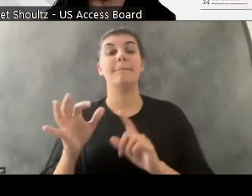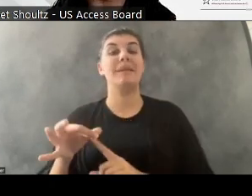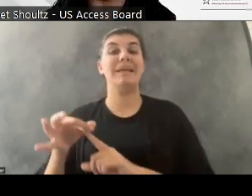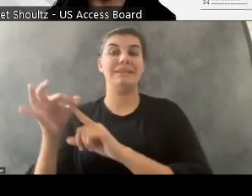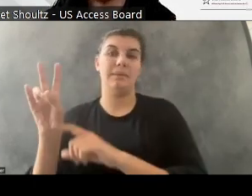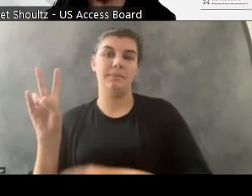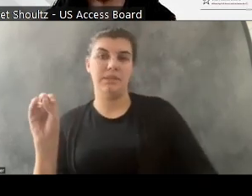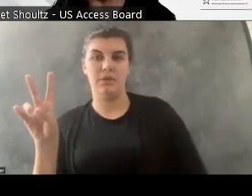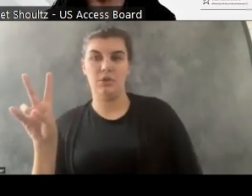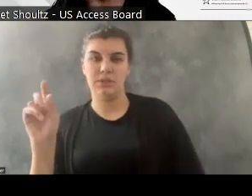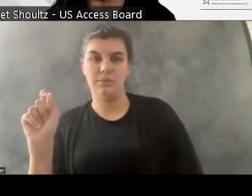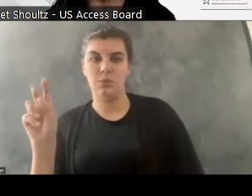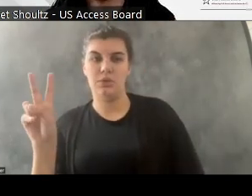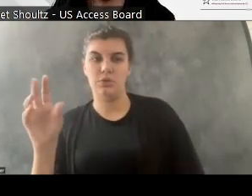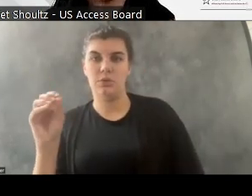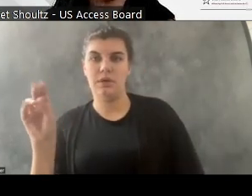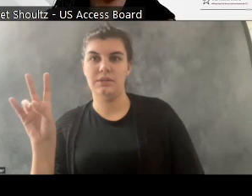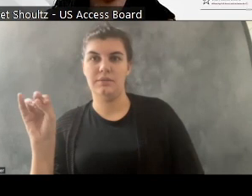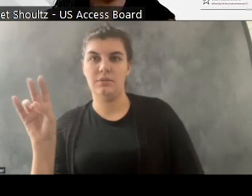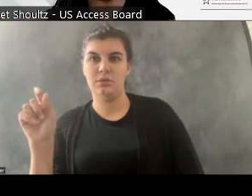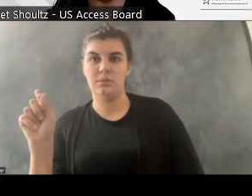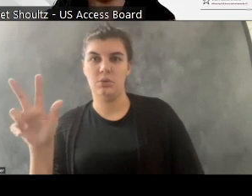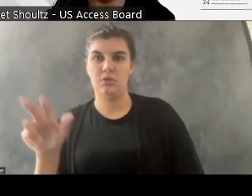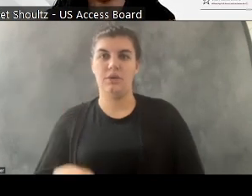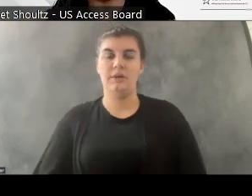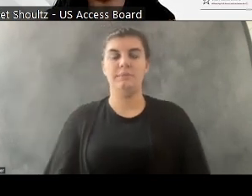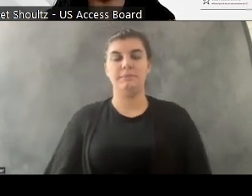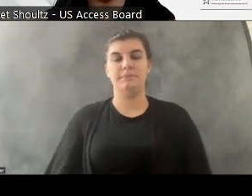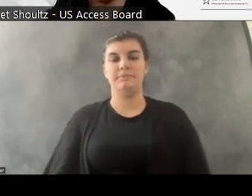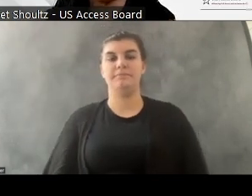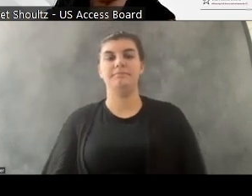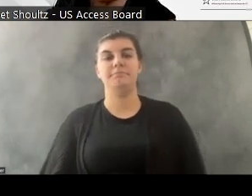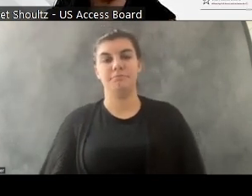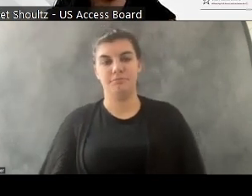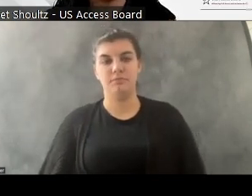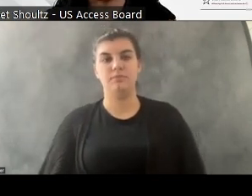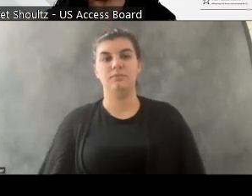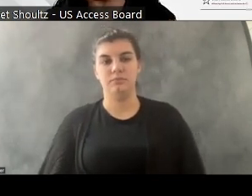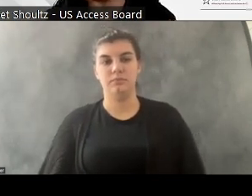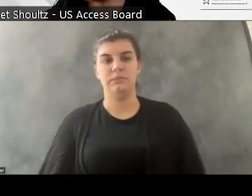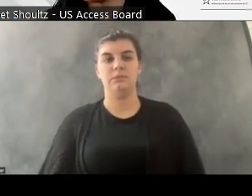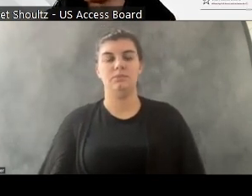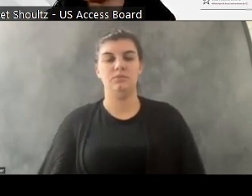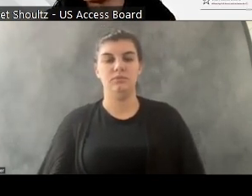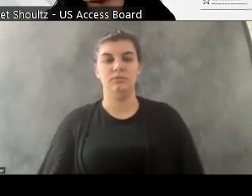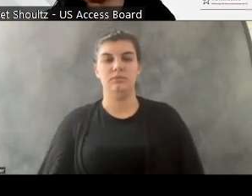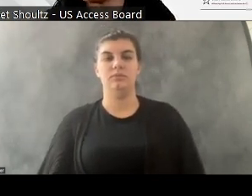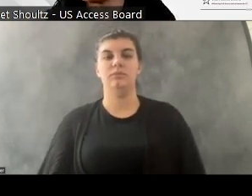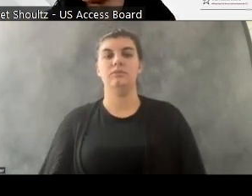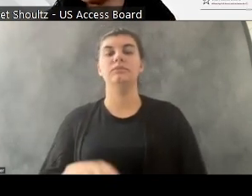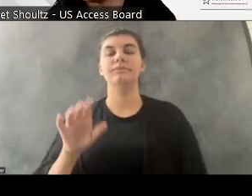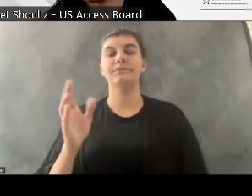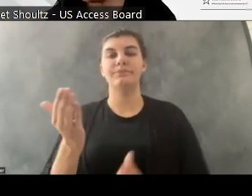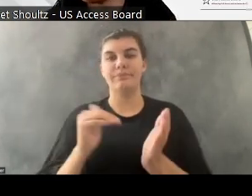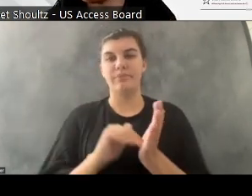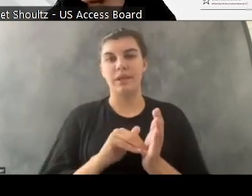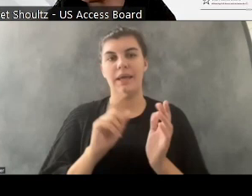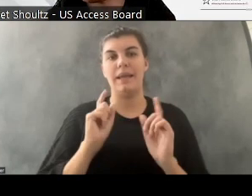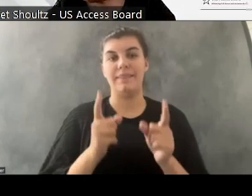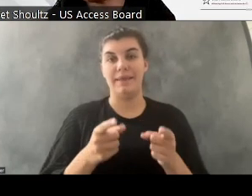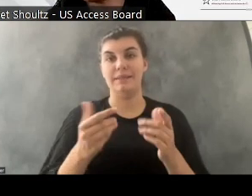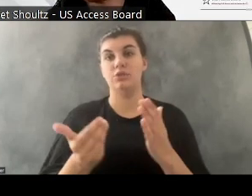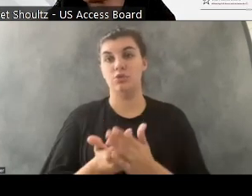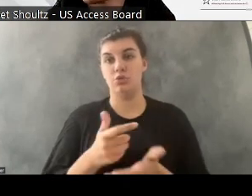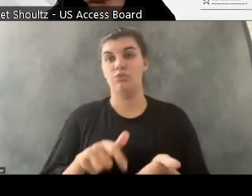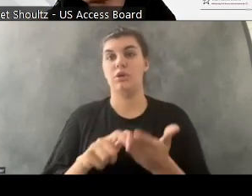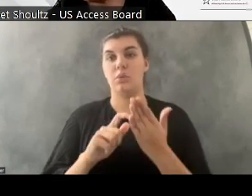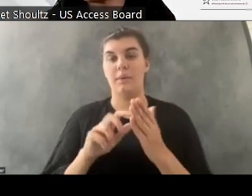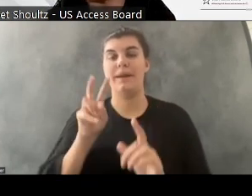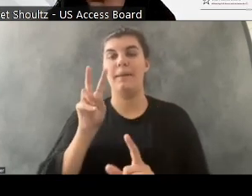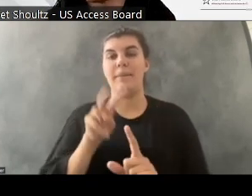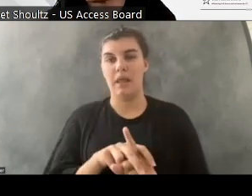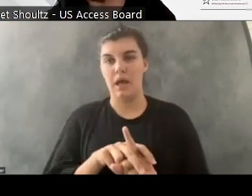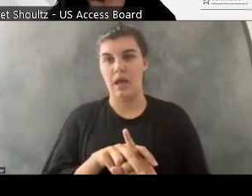the exception of section 707.2 and 707.3. So again this new requirement applies